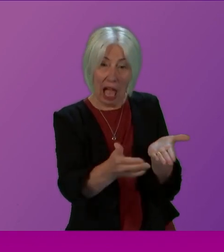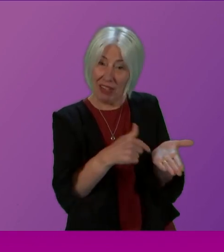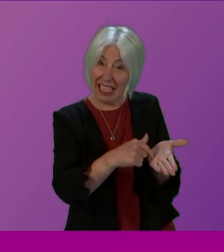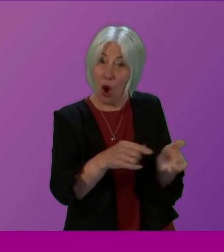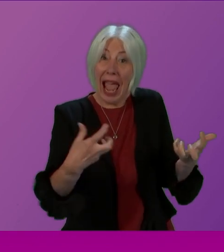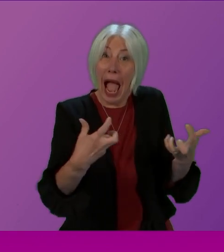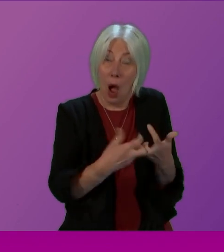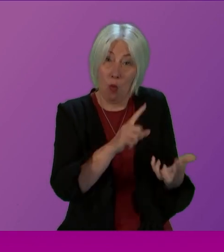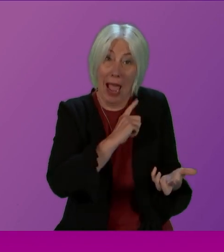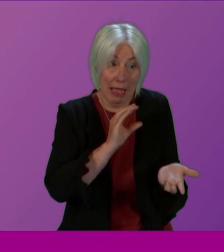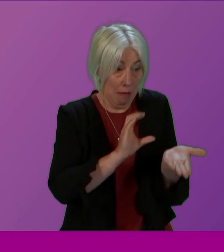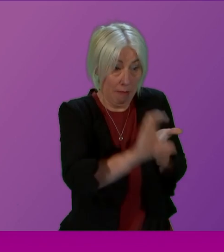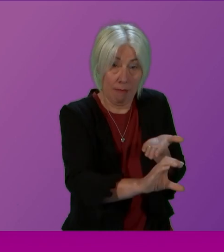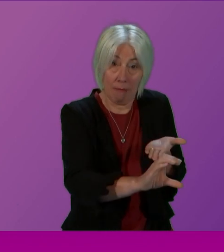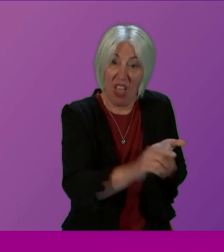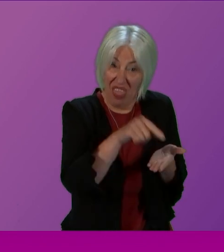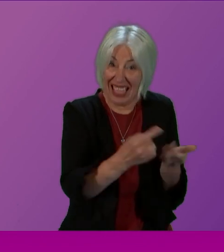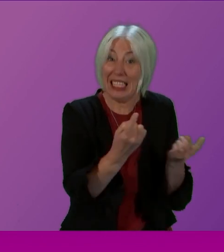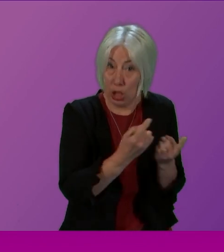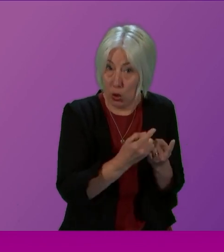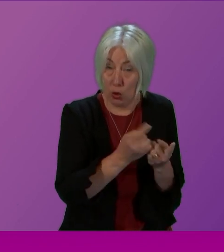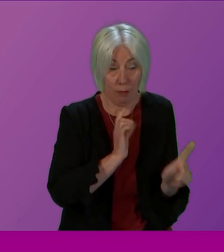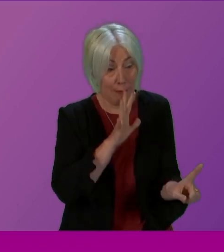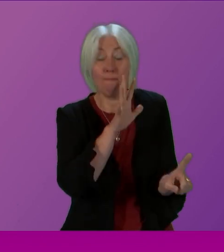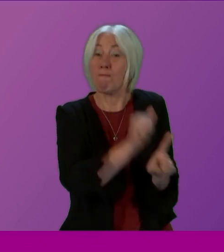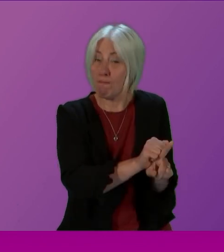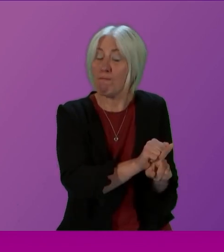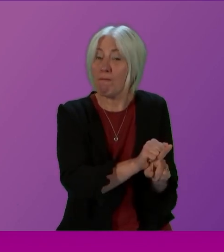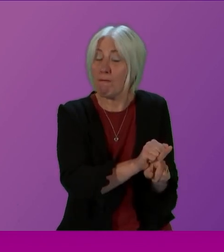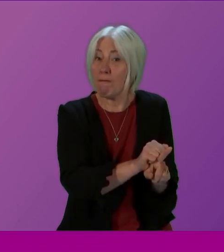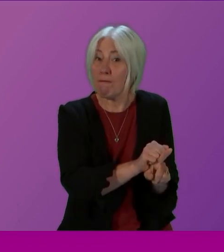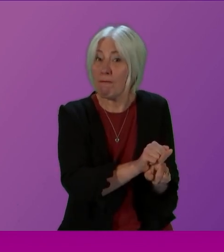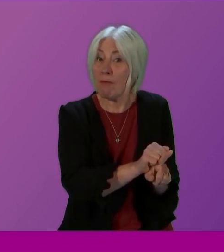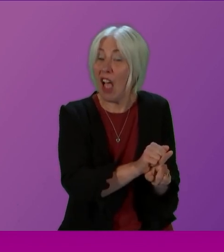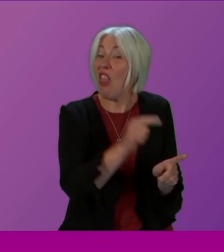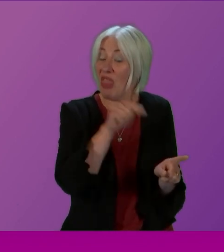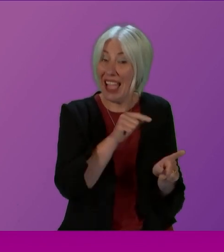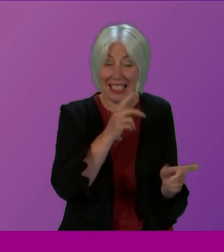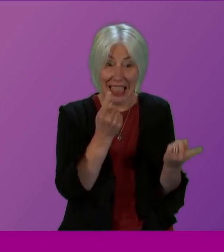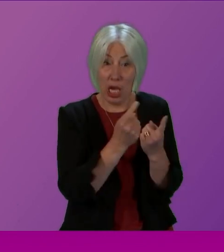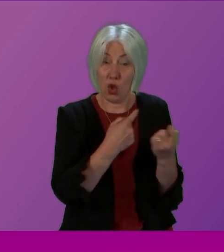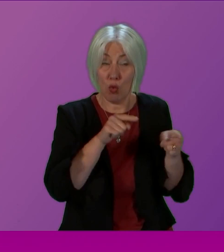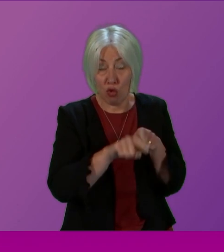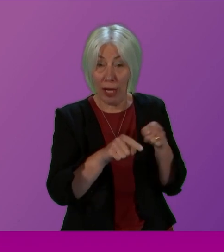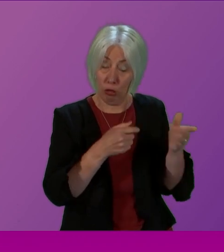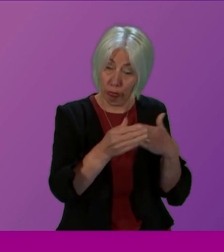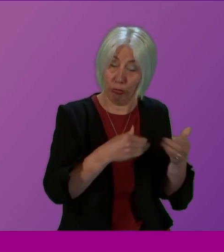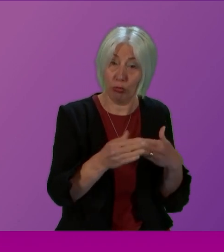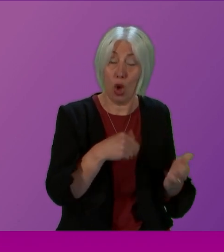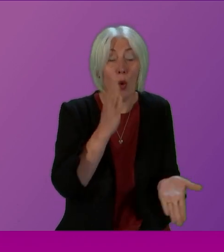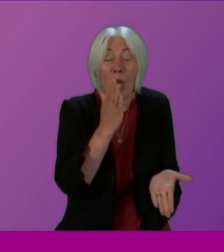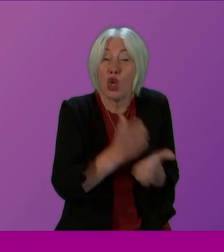That is the issue that was identified, which we are seeking to address so that such a situation